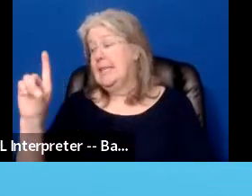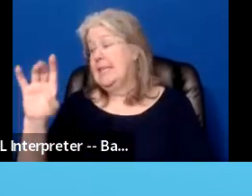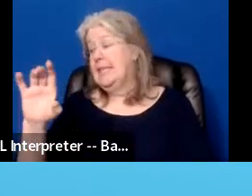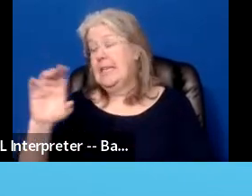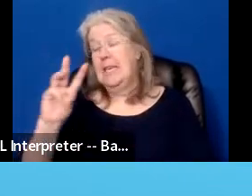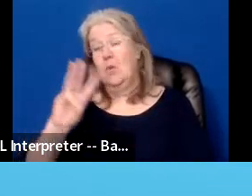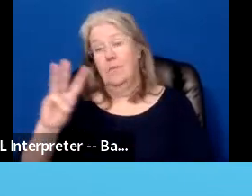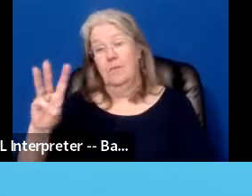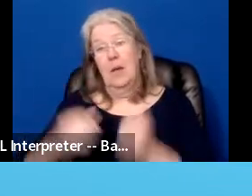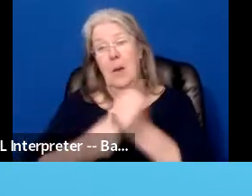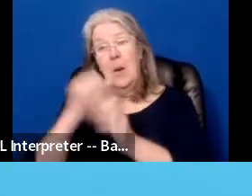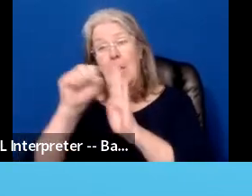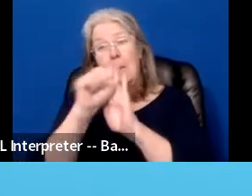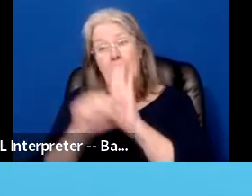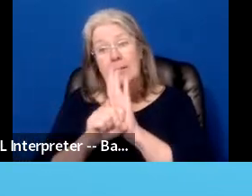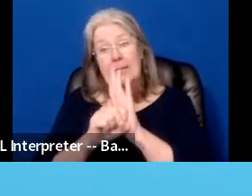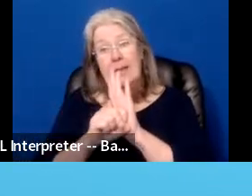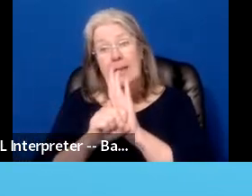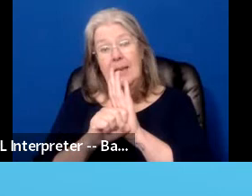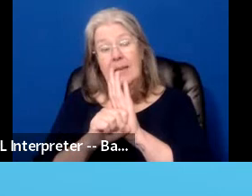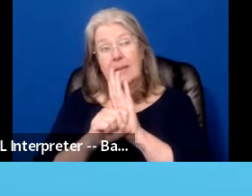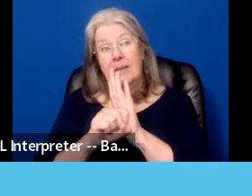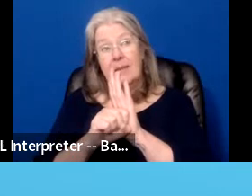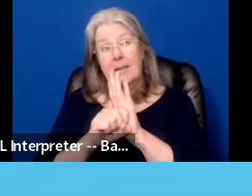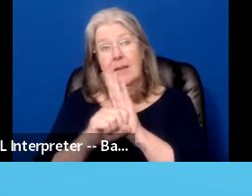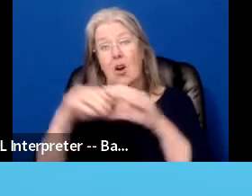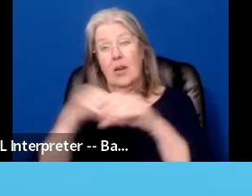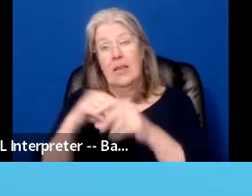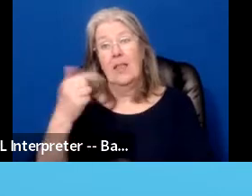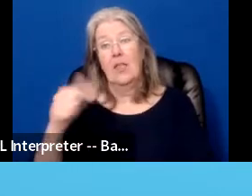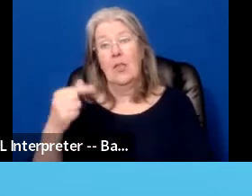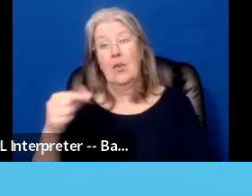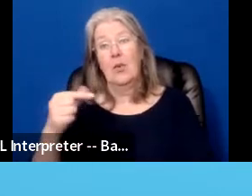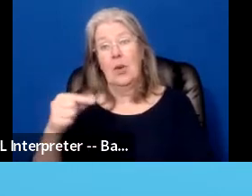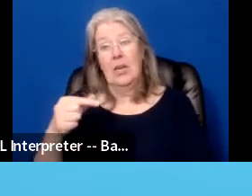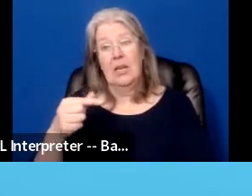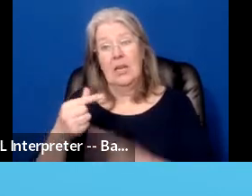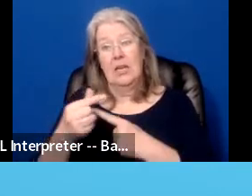states that you're all from are pretty much in the green, which means that they have a